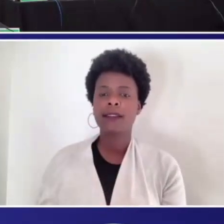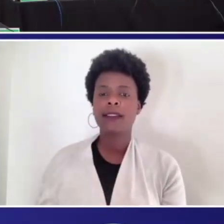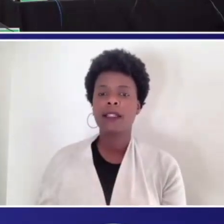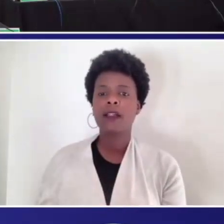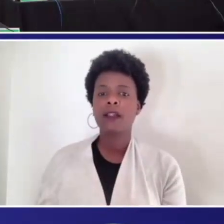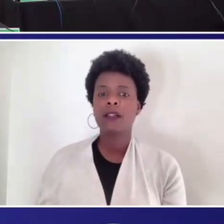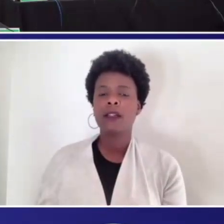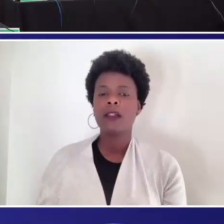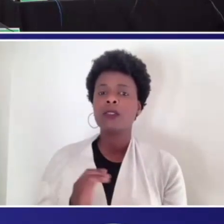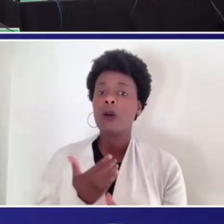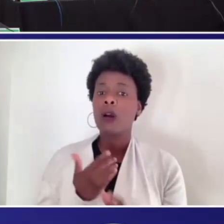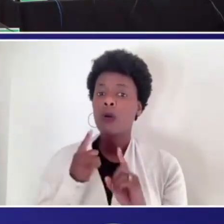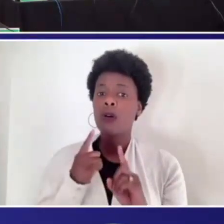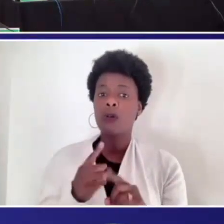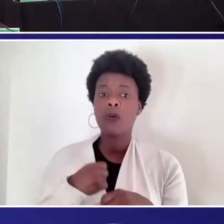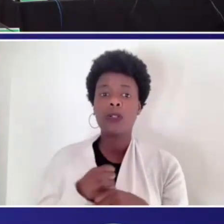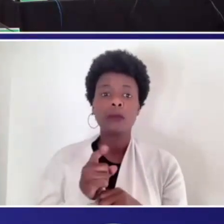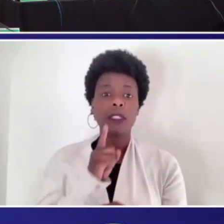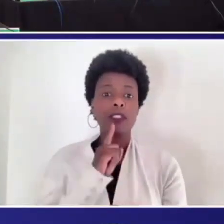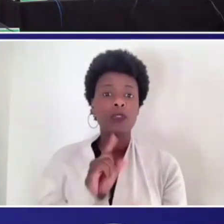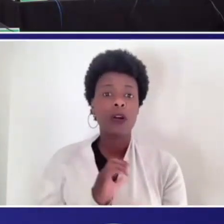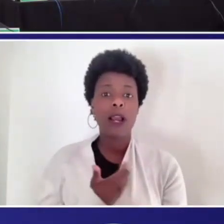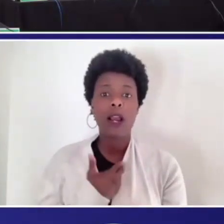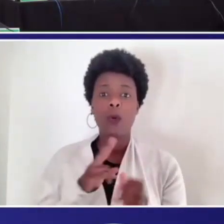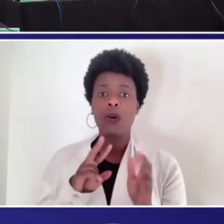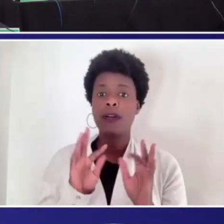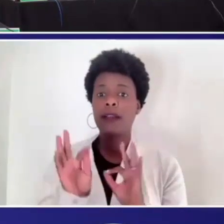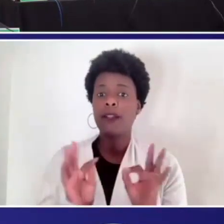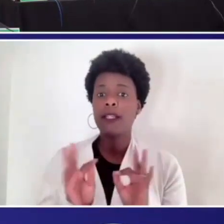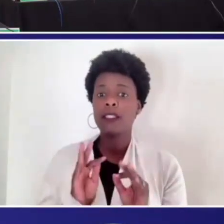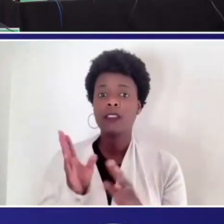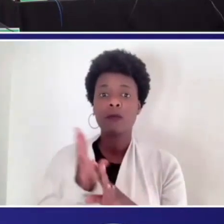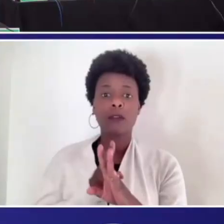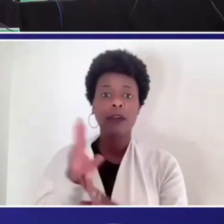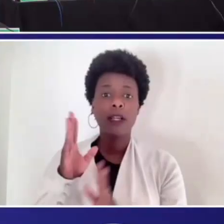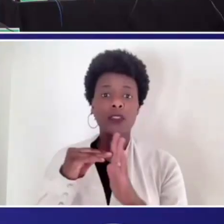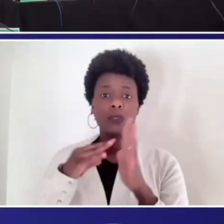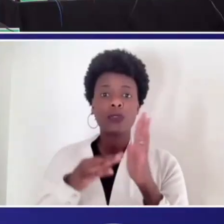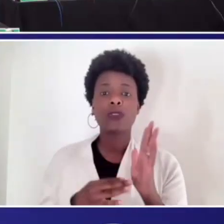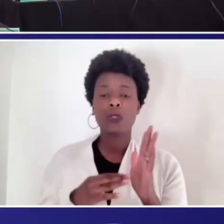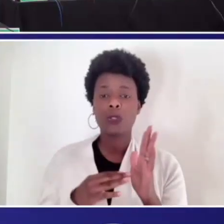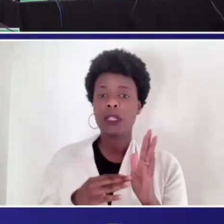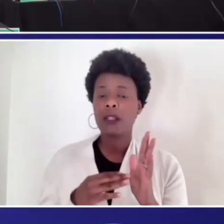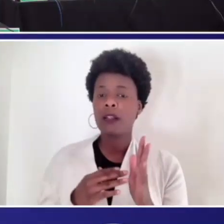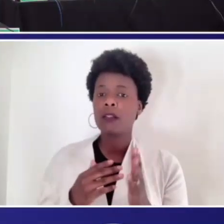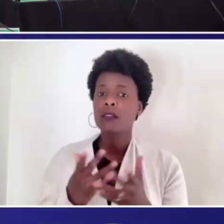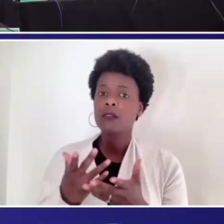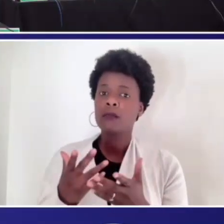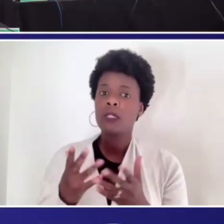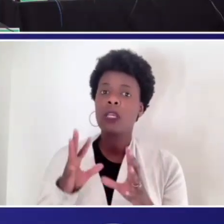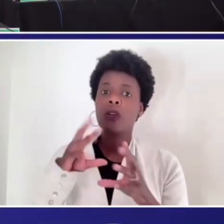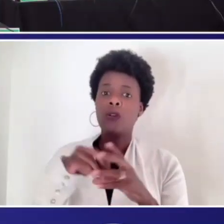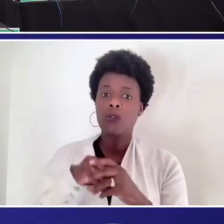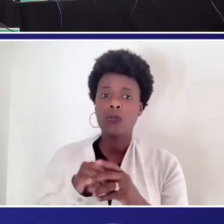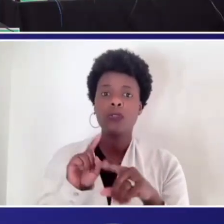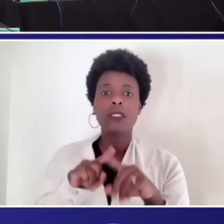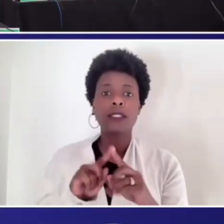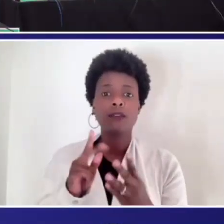sure that our definition of professional student captures the types of programs that Congress was referencing to as on the date